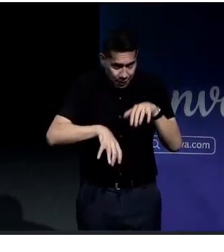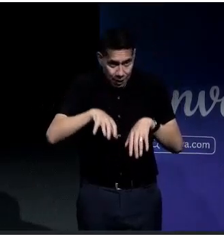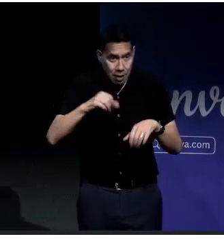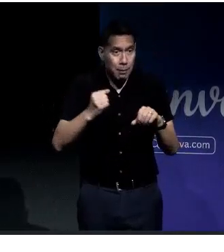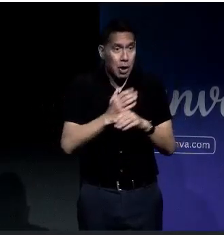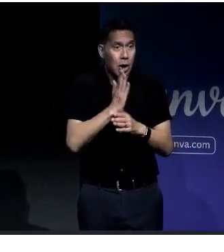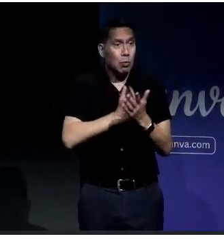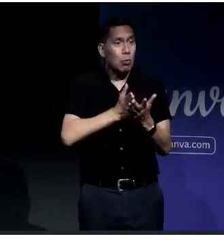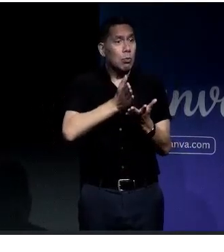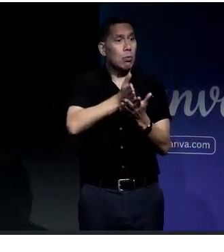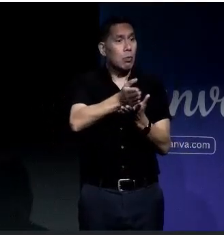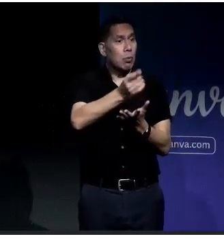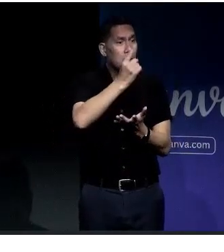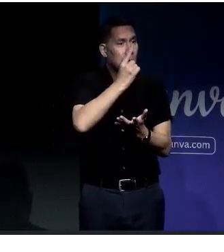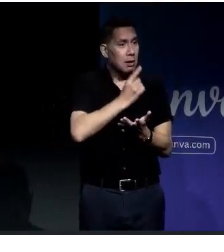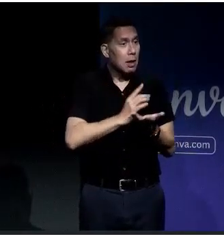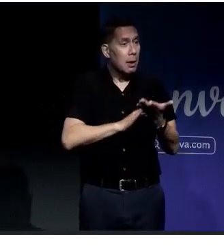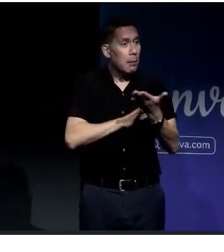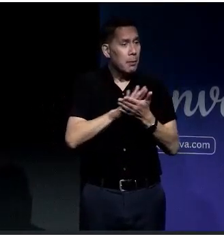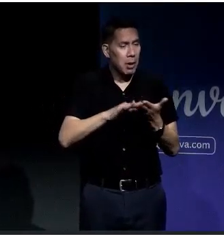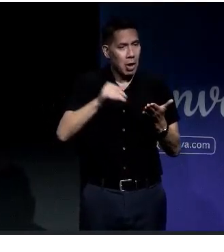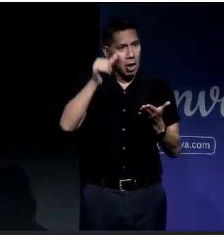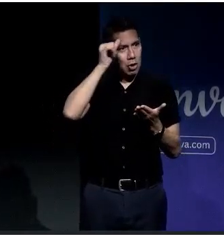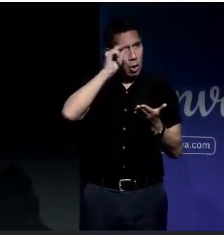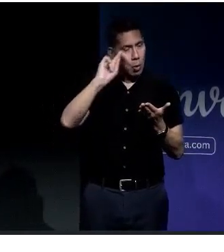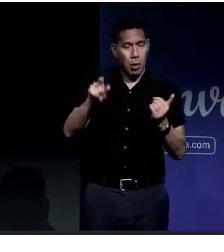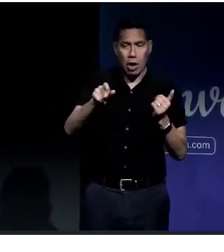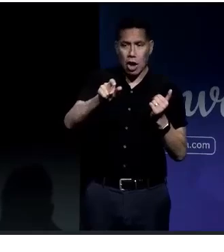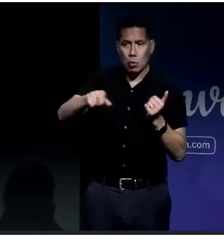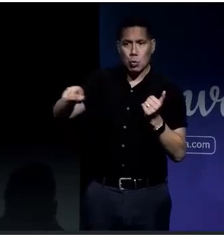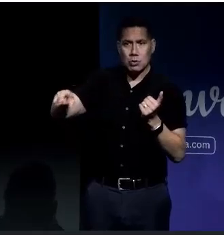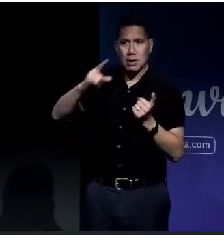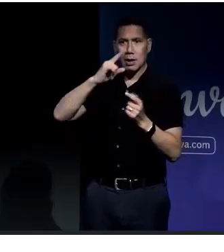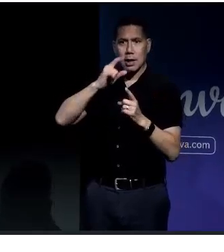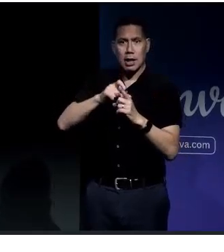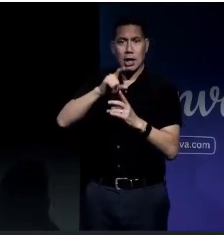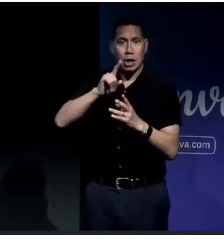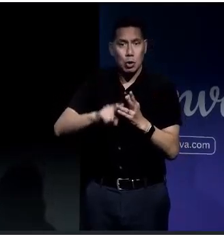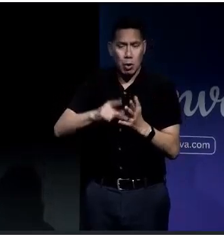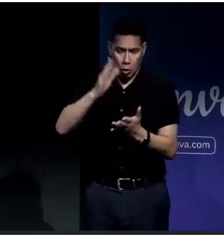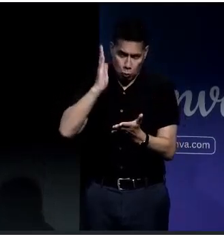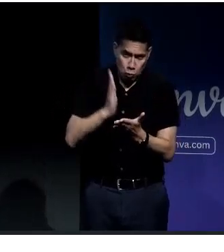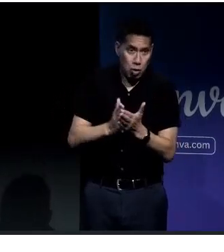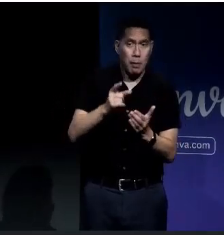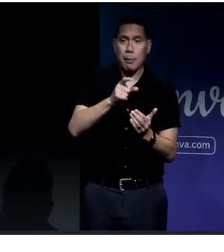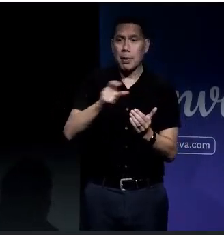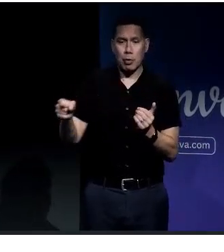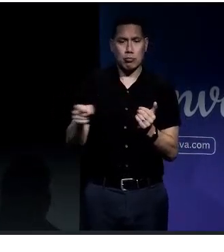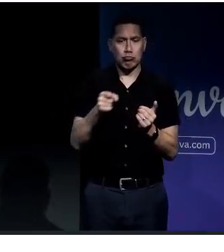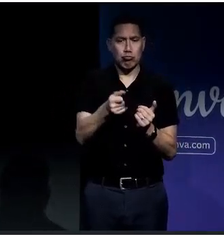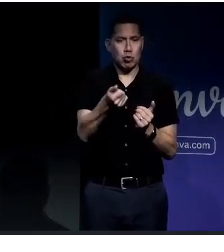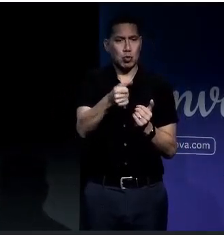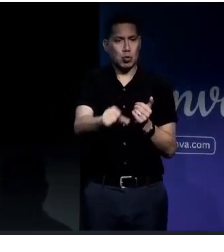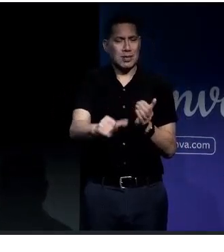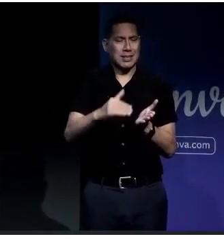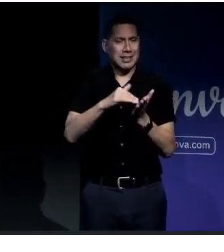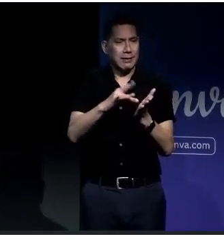That's going to tell you a lot of things about what your users actually do and what, you know, Real users using assistive technology experiencing when they use your website.